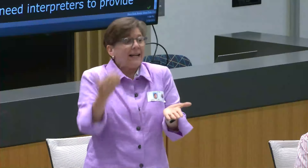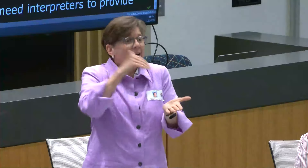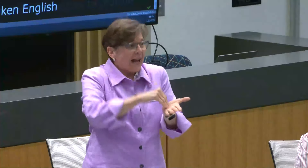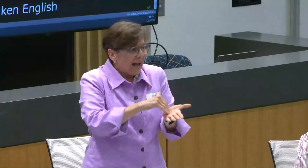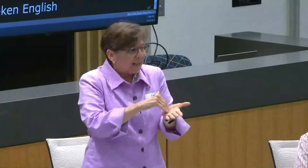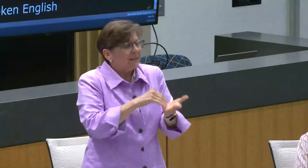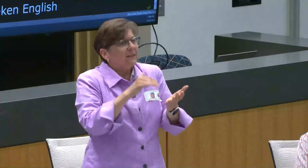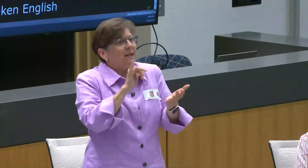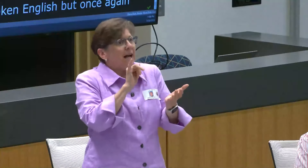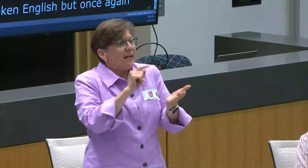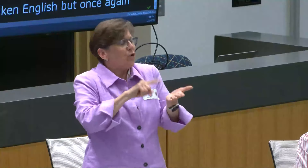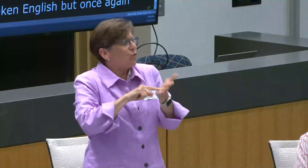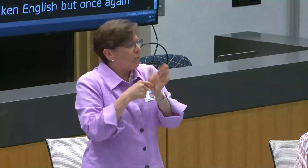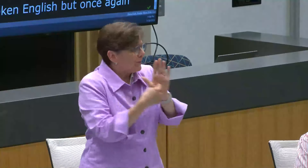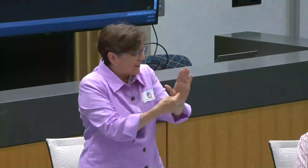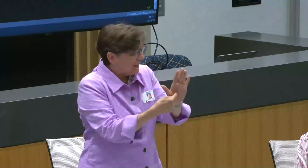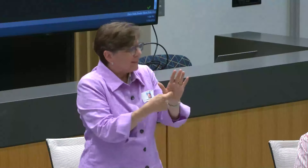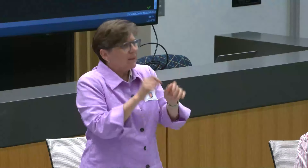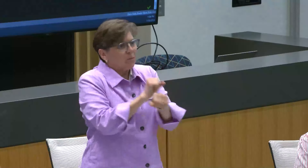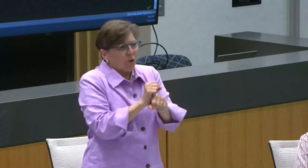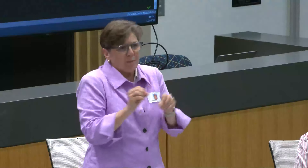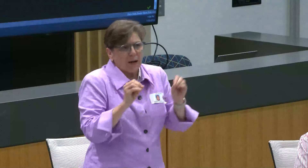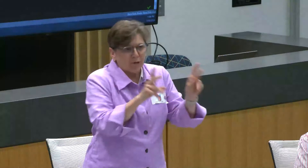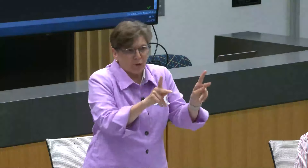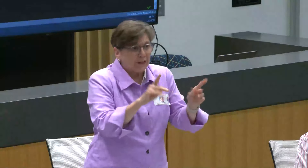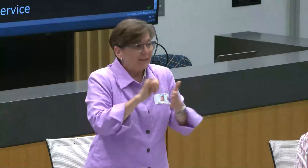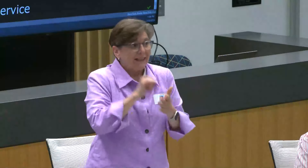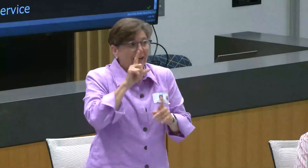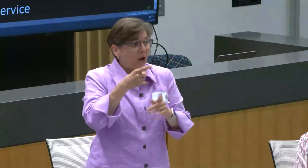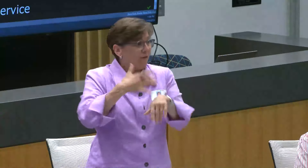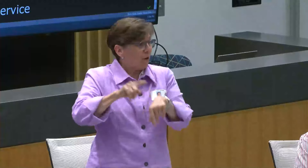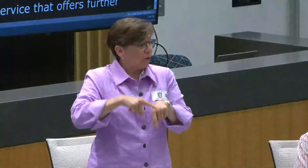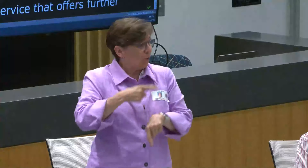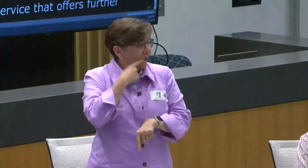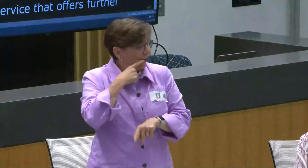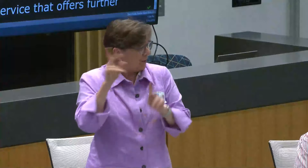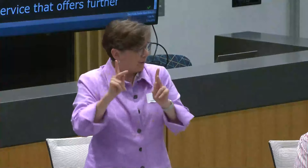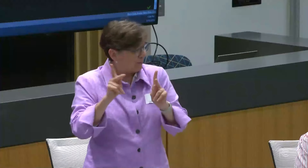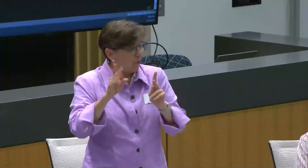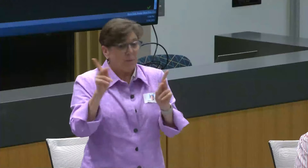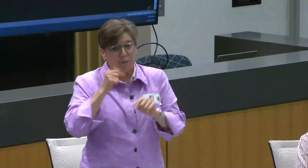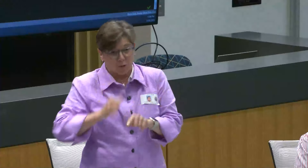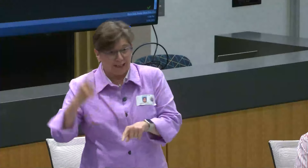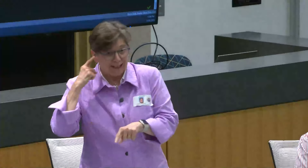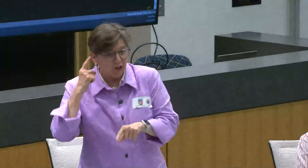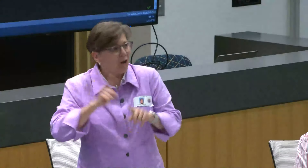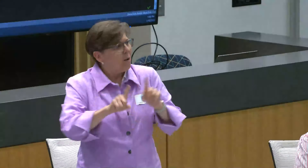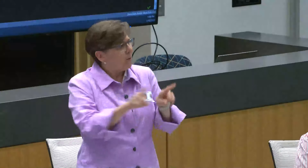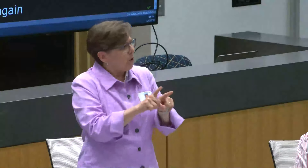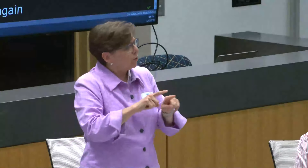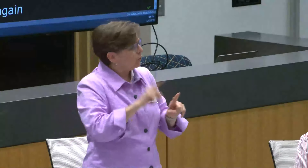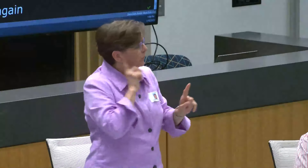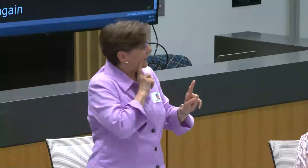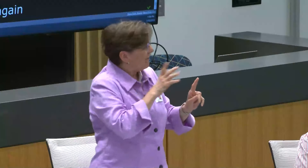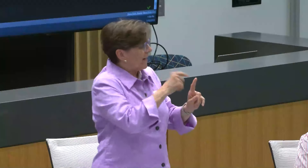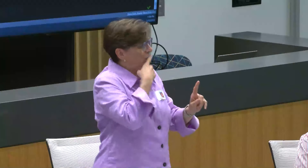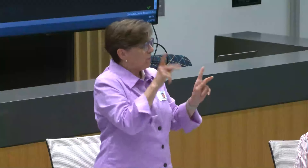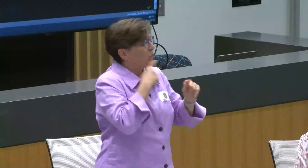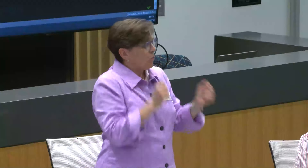SO THIS AGAIN DOESN'T DISCOUNT THE INTERPRETERS THAT WE HAVE. WE CERTAINLY NEED INTERPRETERS TO PROVIDE ACCESS TO SPOKEN ENGLISH BUT